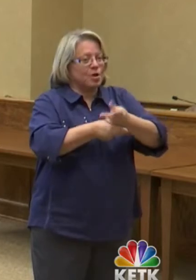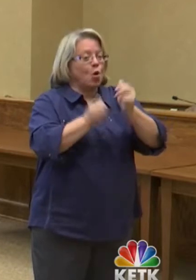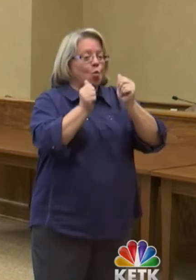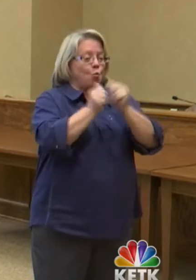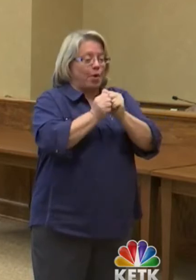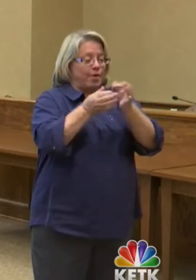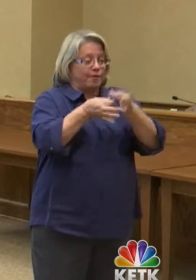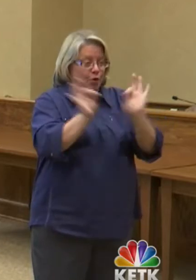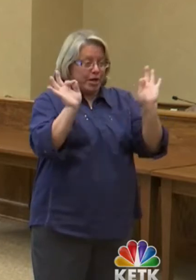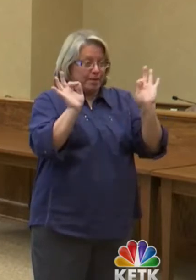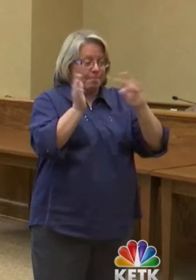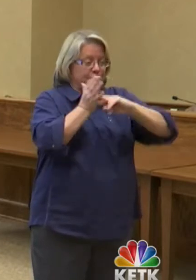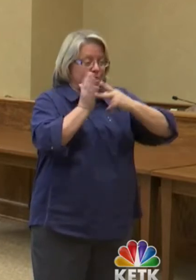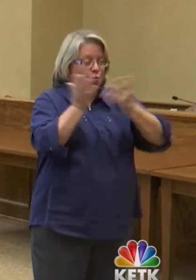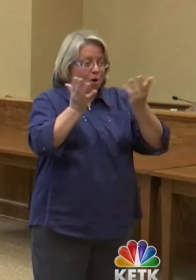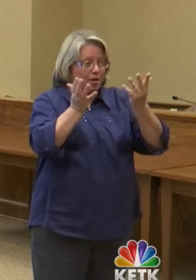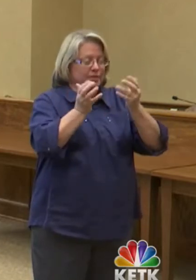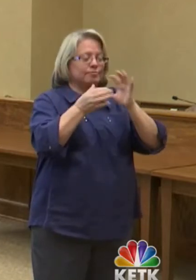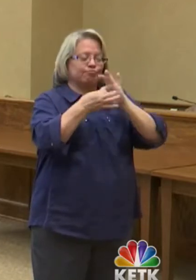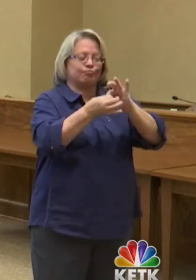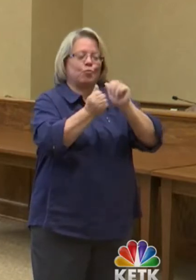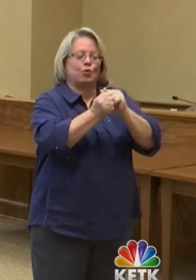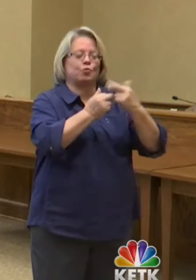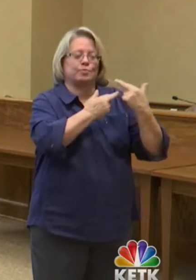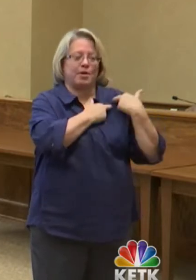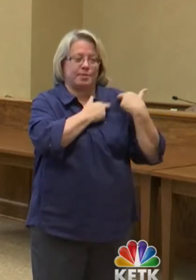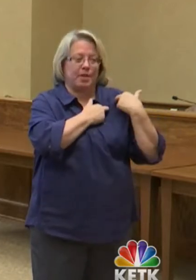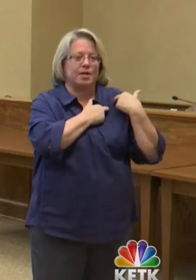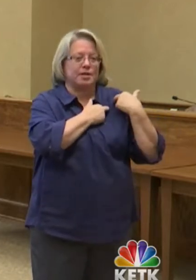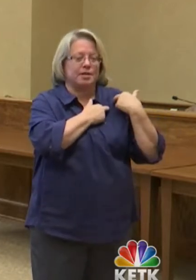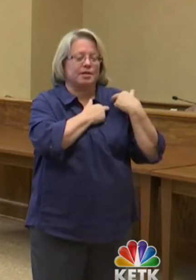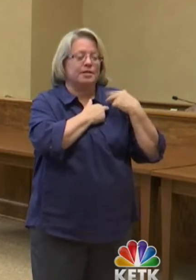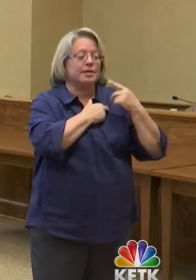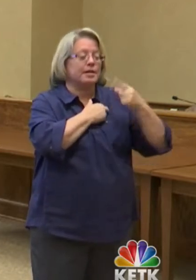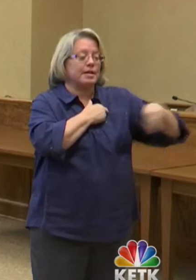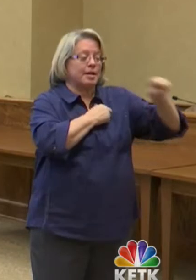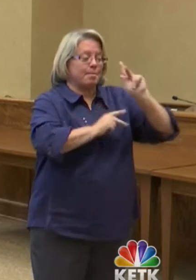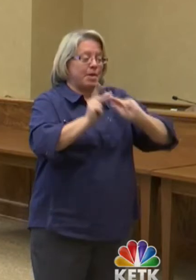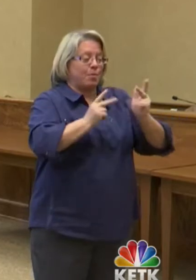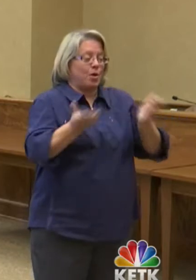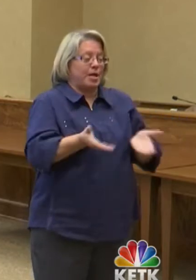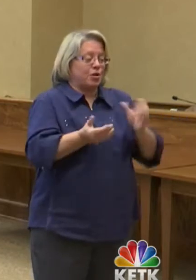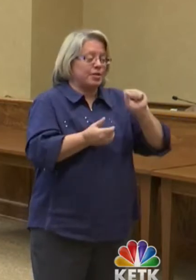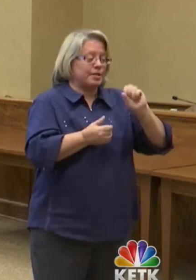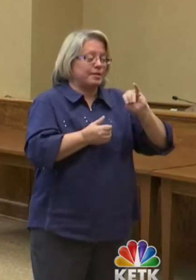KEEP YOUR DISTANCE, AVOID CROWDS, AND STAY AT HOME IF YOU ARE SICK. CONTINUE THESE PRACTICES EVEN IF YOU HAVE THE LIBERTY AND FUTURE TO DO OTHERWISE.